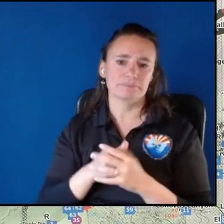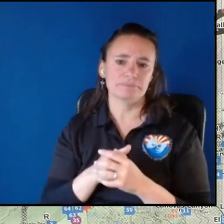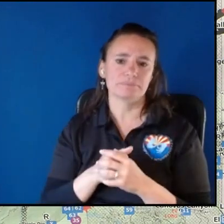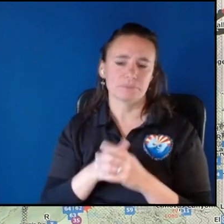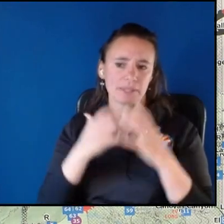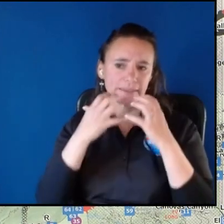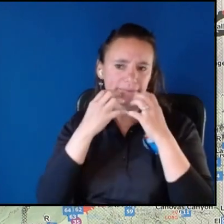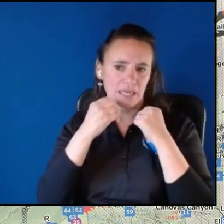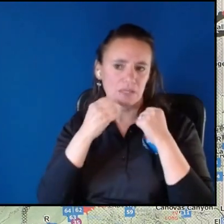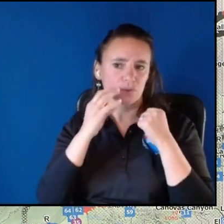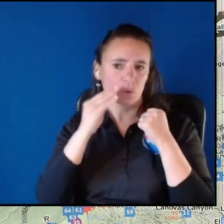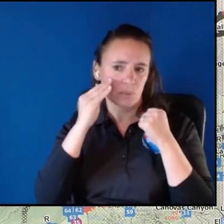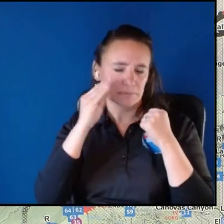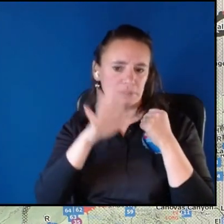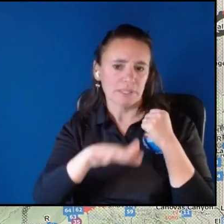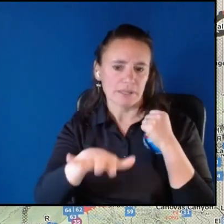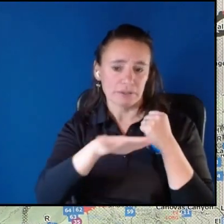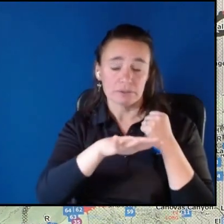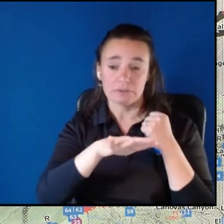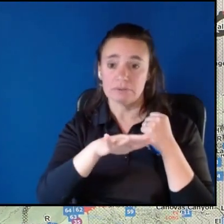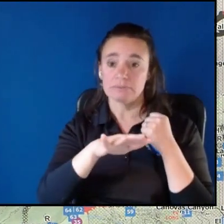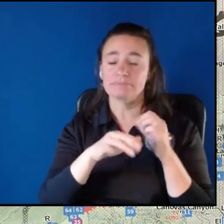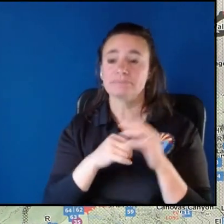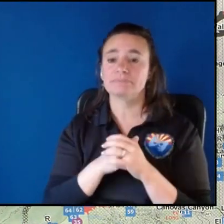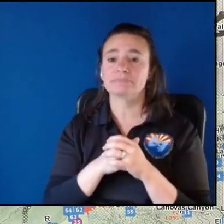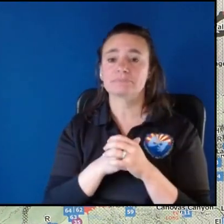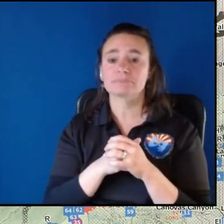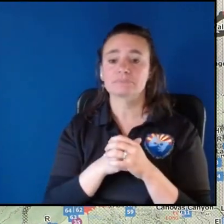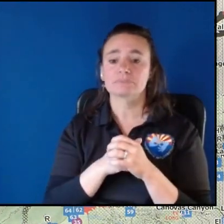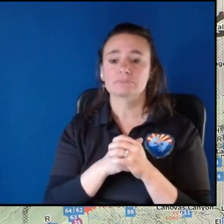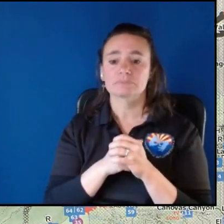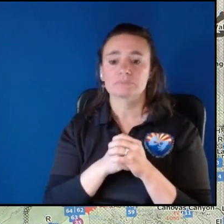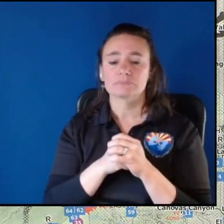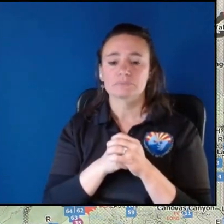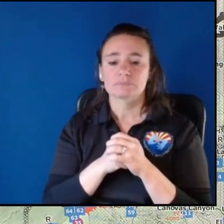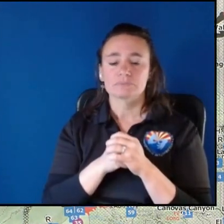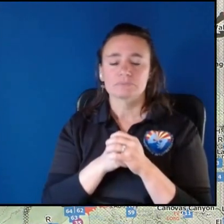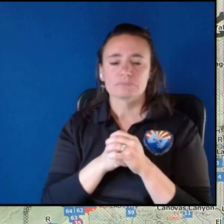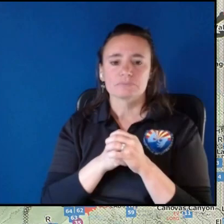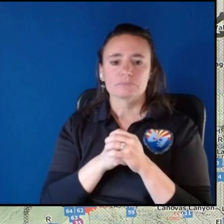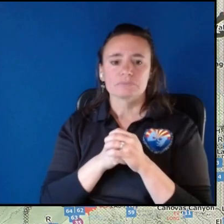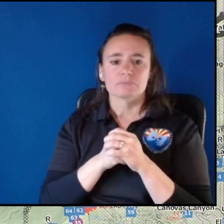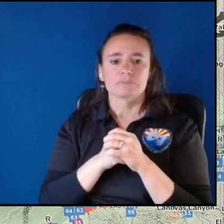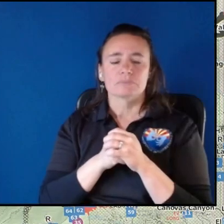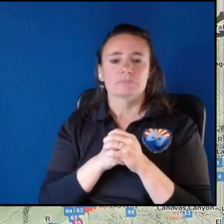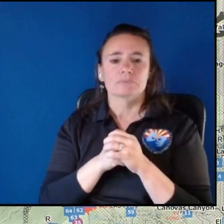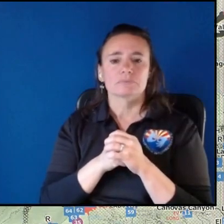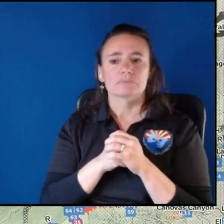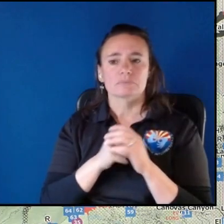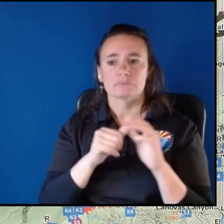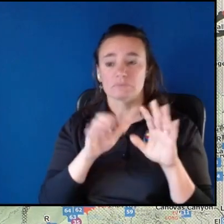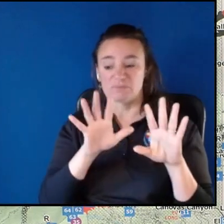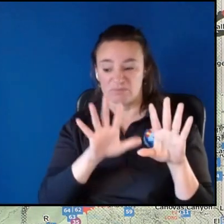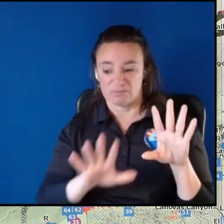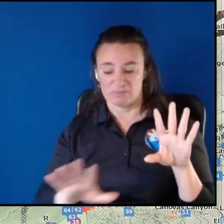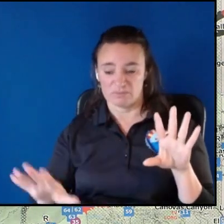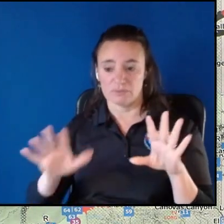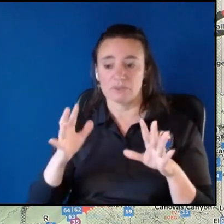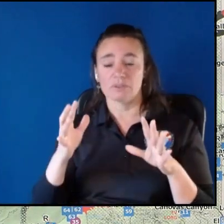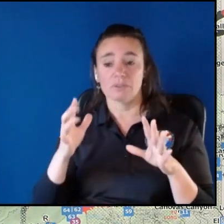So, again, for the other parts of the fire, continue to make those phone calls as they come up and you